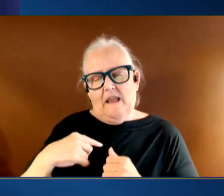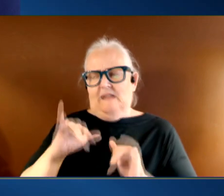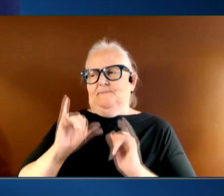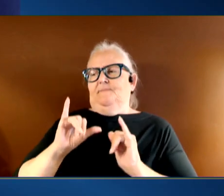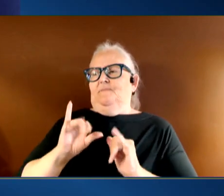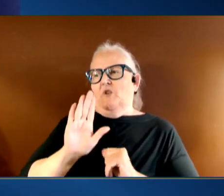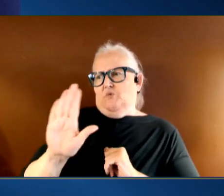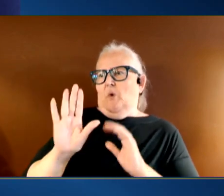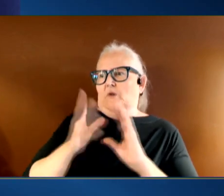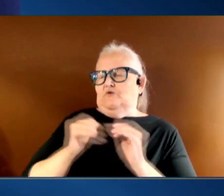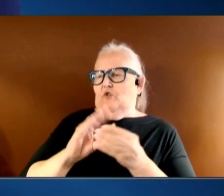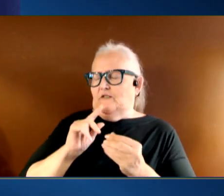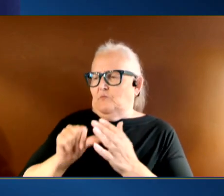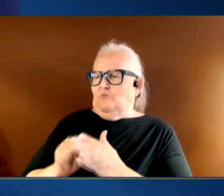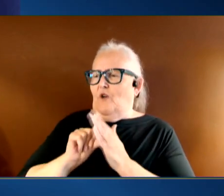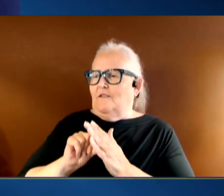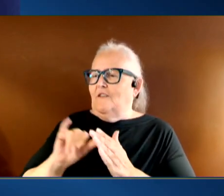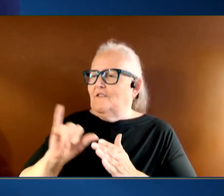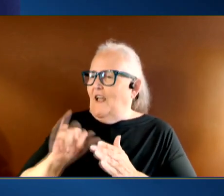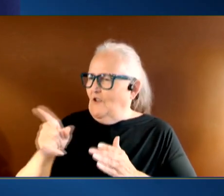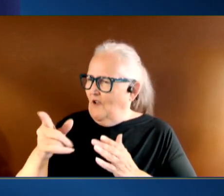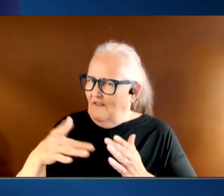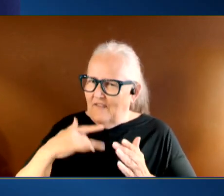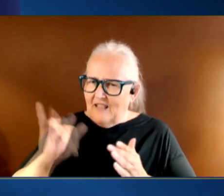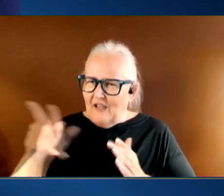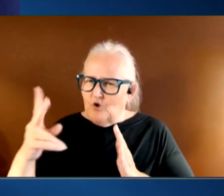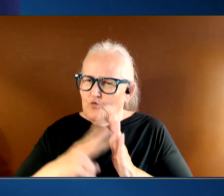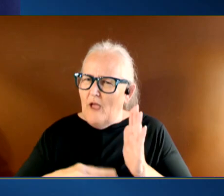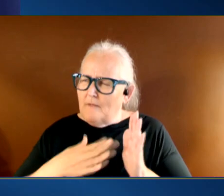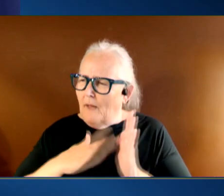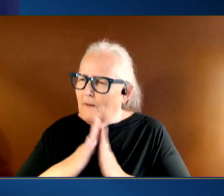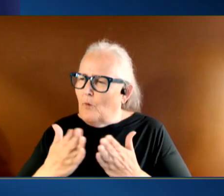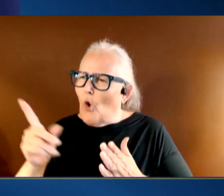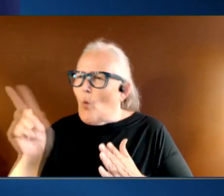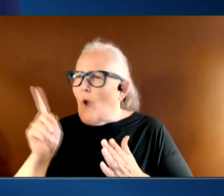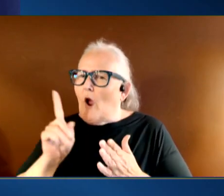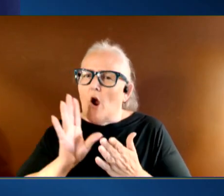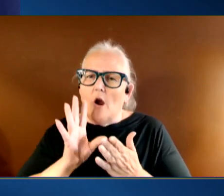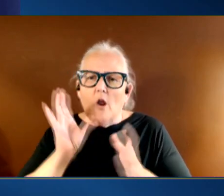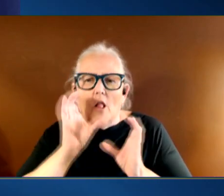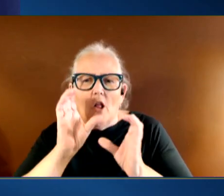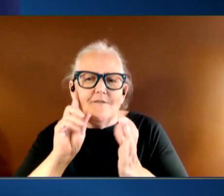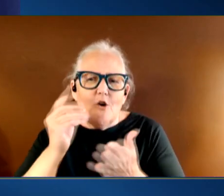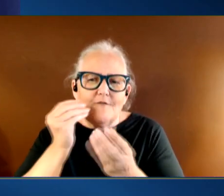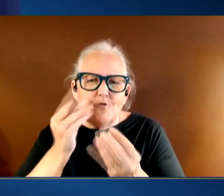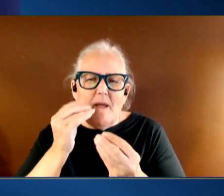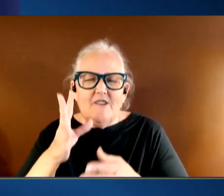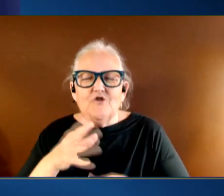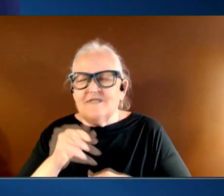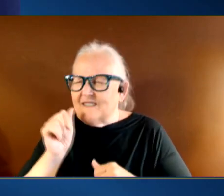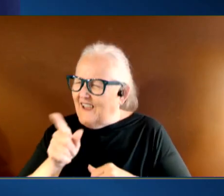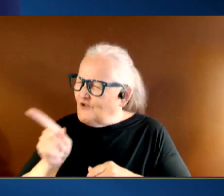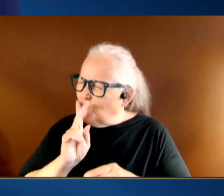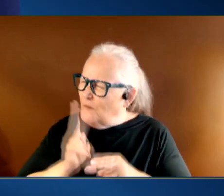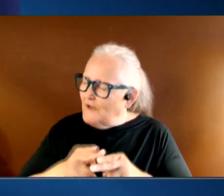was like you had read my textbook of where to go gather information. Could you talk about -- you talked a little bit about your friends, and you talked a little bit about